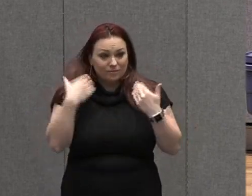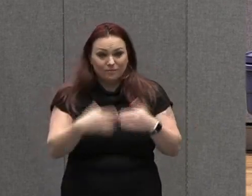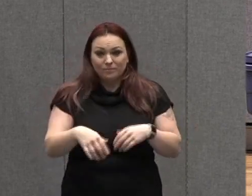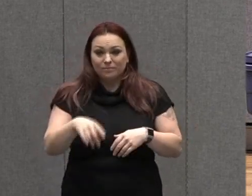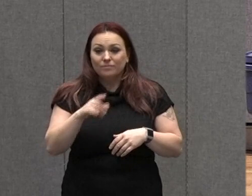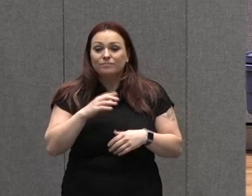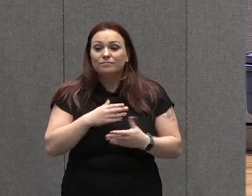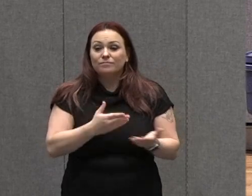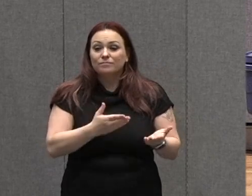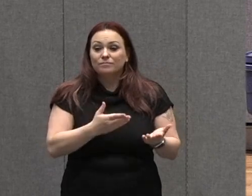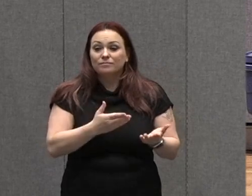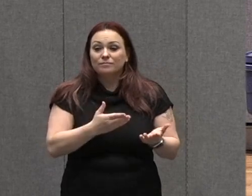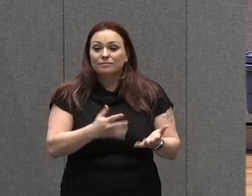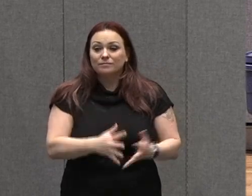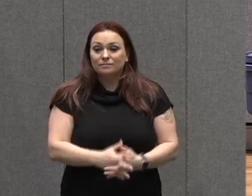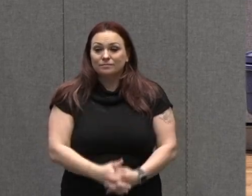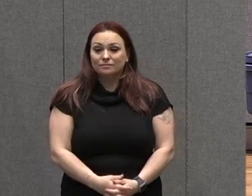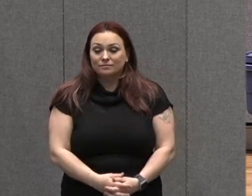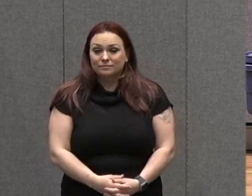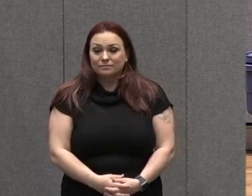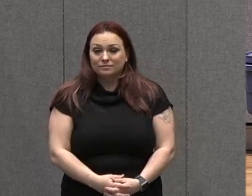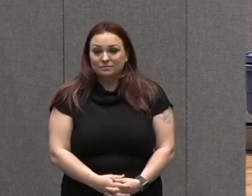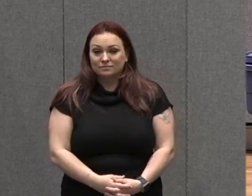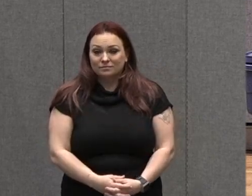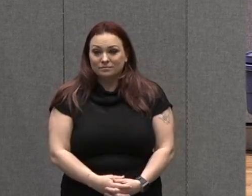(playing on the rhythm)